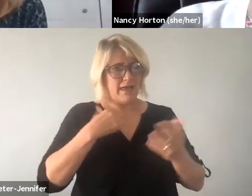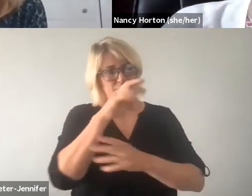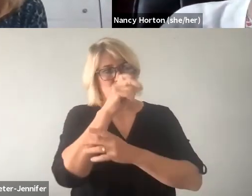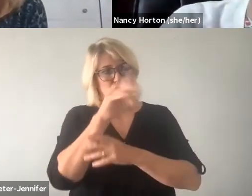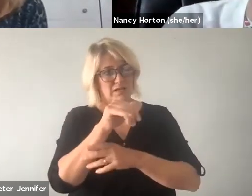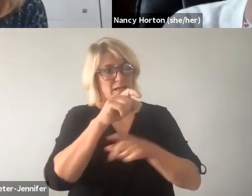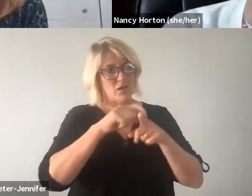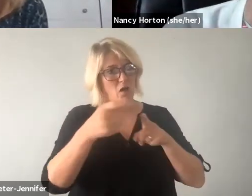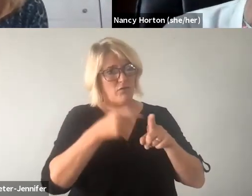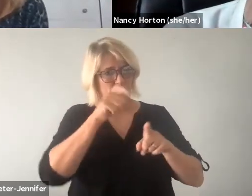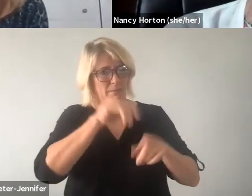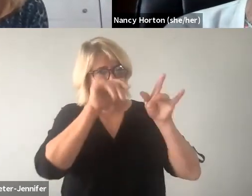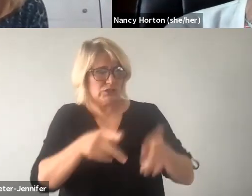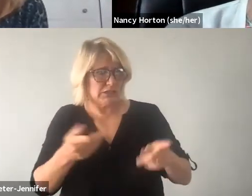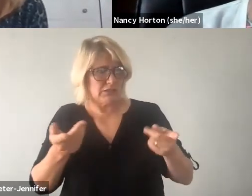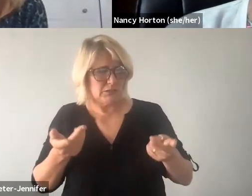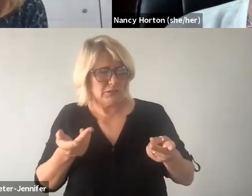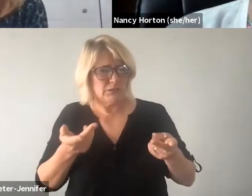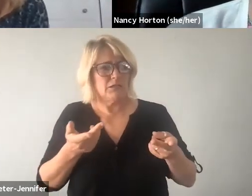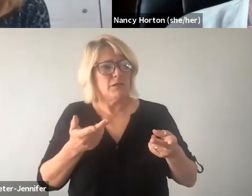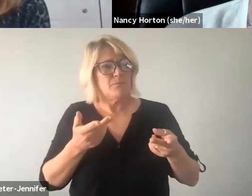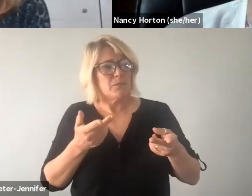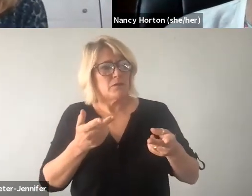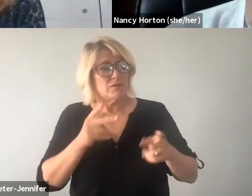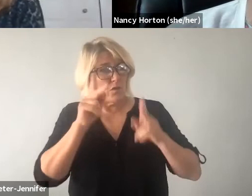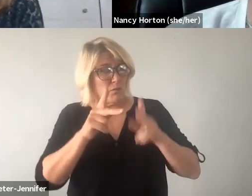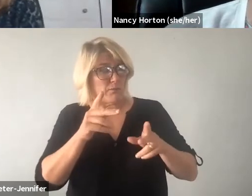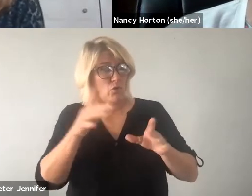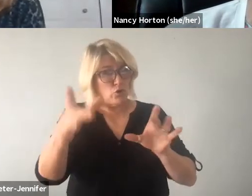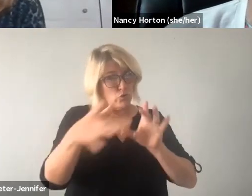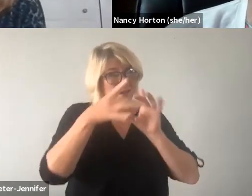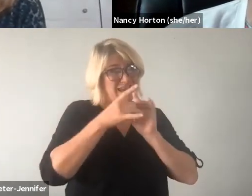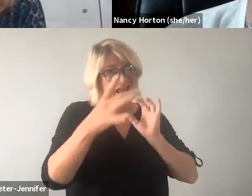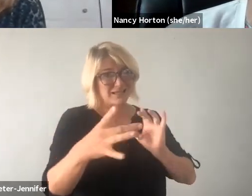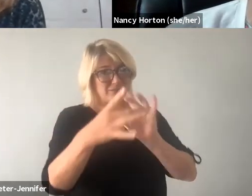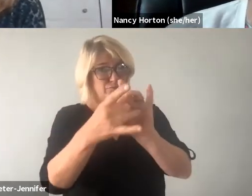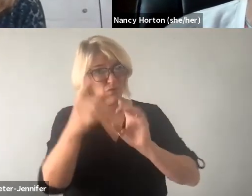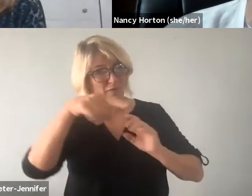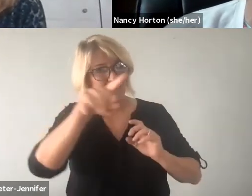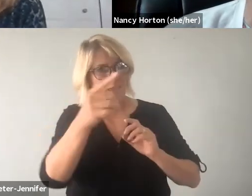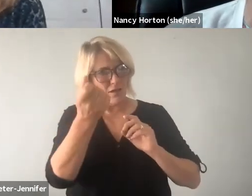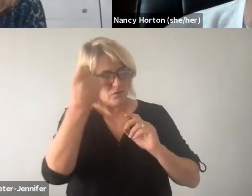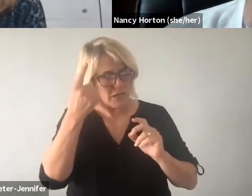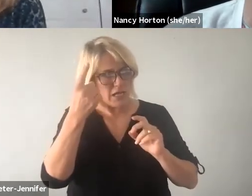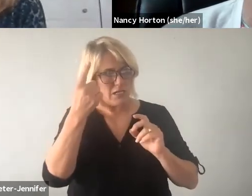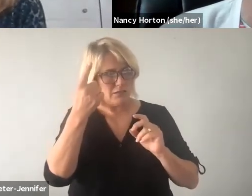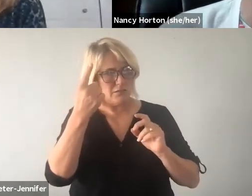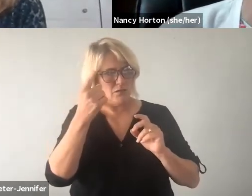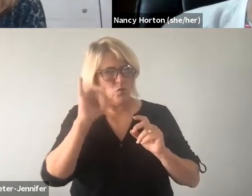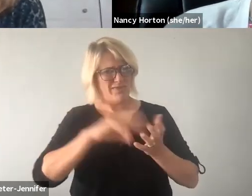you know, like communications assistant, an interpreter on the phone saying, I've got this relay call from this person and so that the folks that